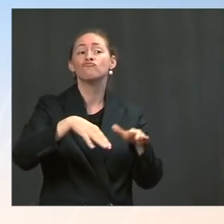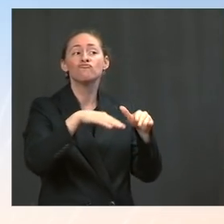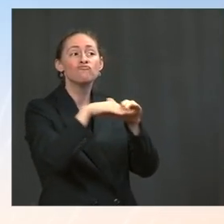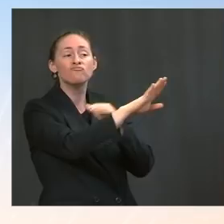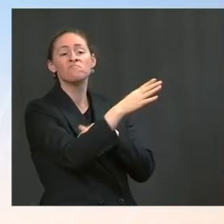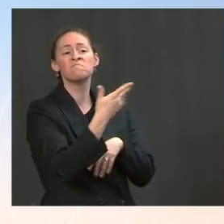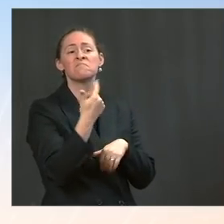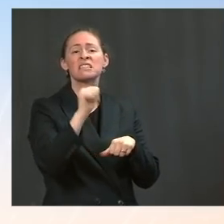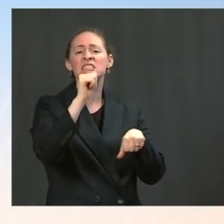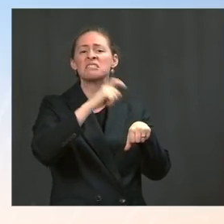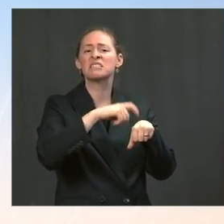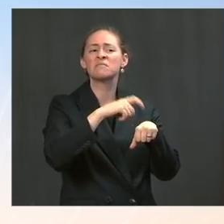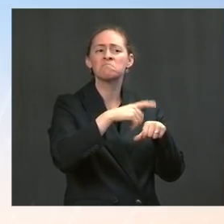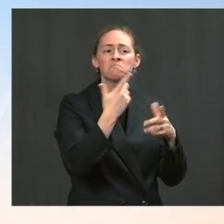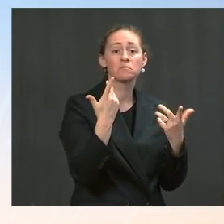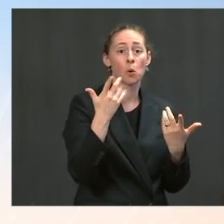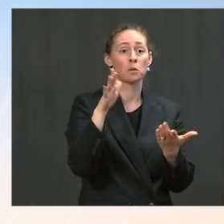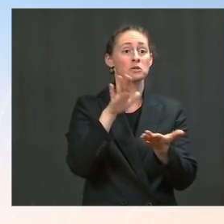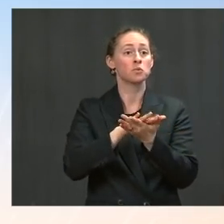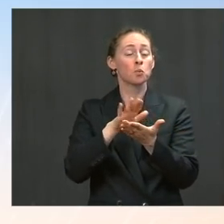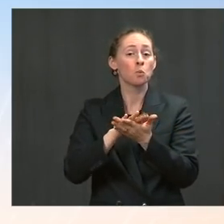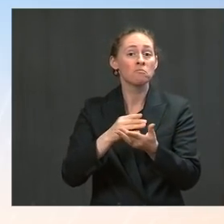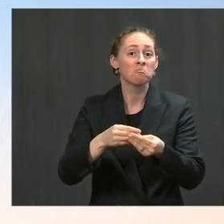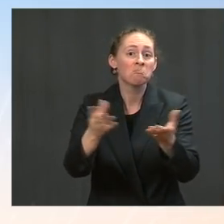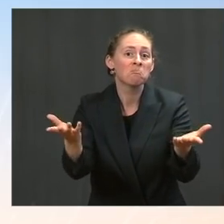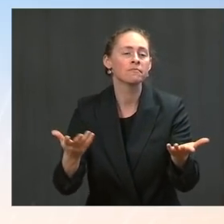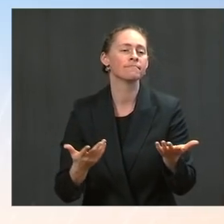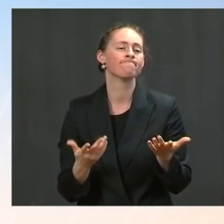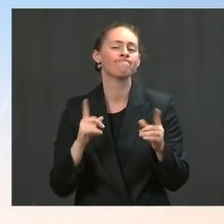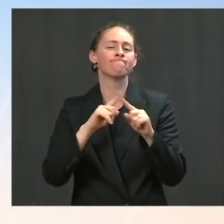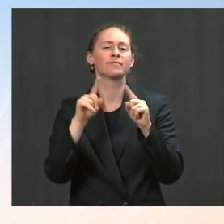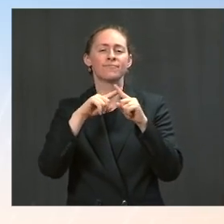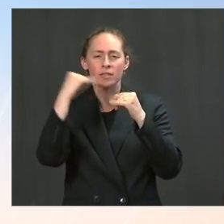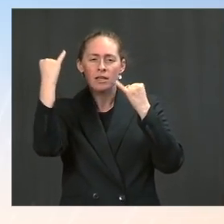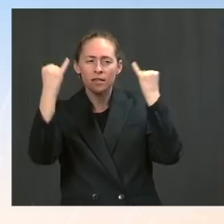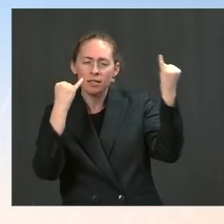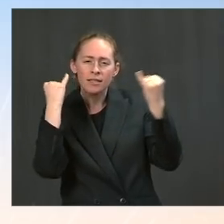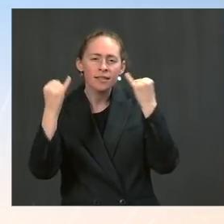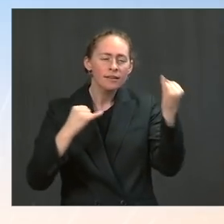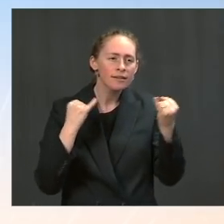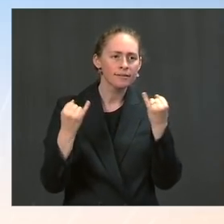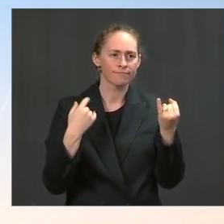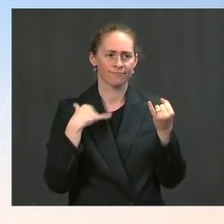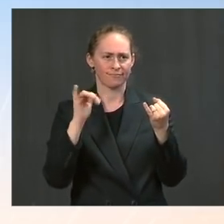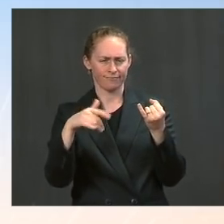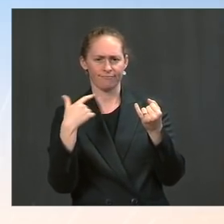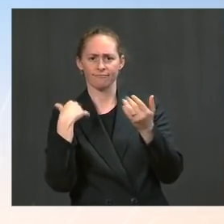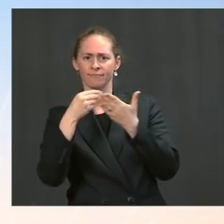We are also continuing to fund, support trusted messengers